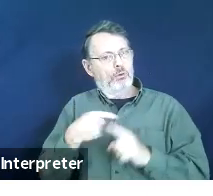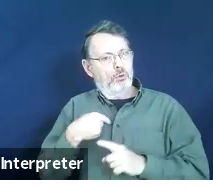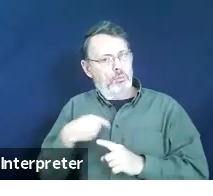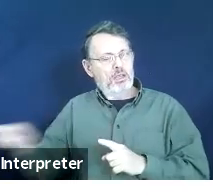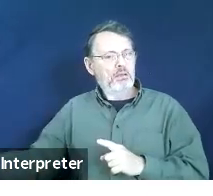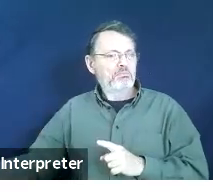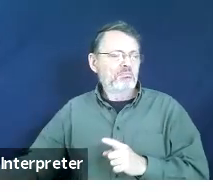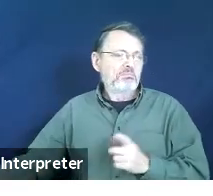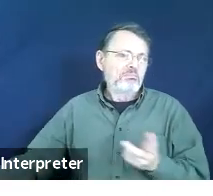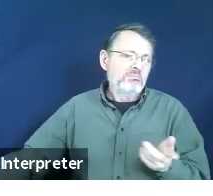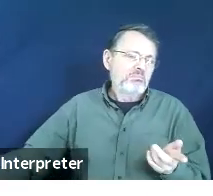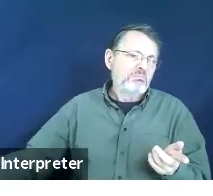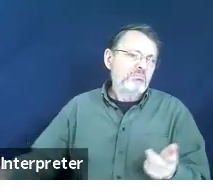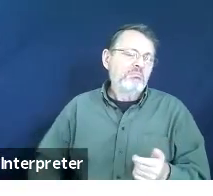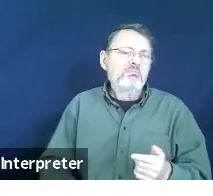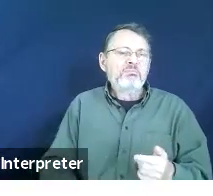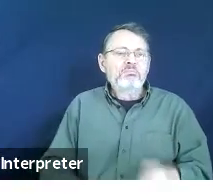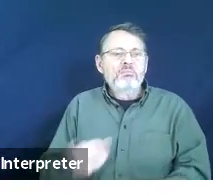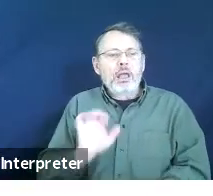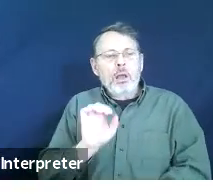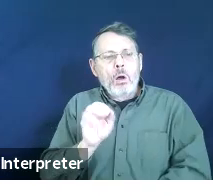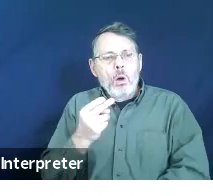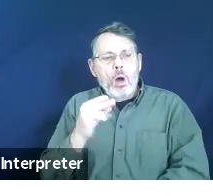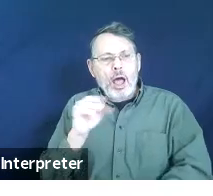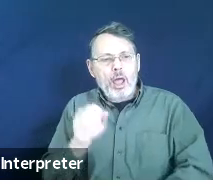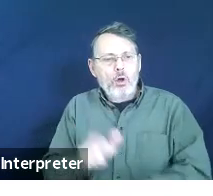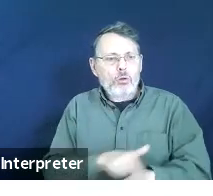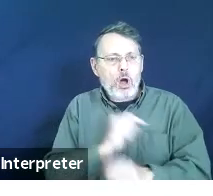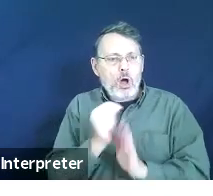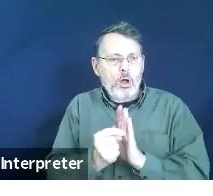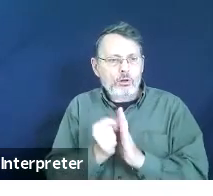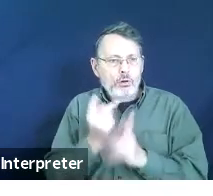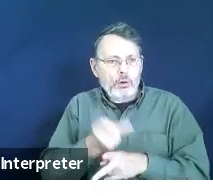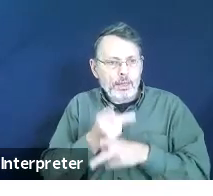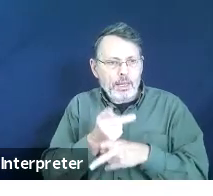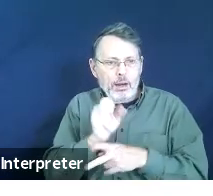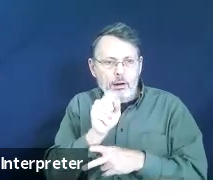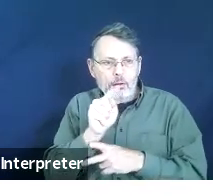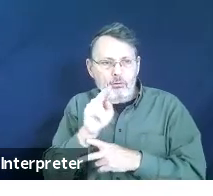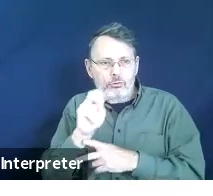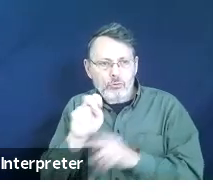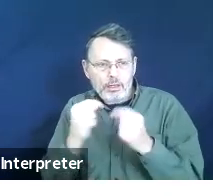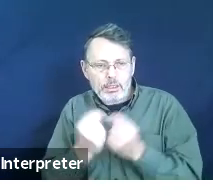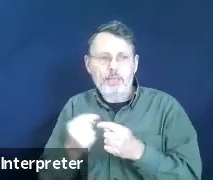like the Ohio long term care strike team, bringing together the Ohio Department of Health and Ohio